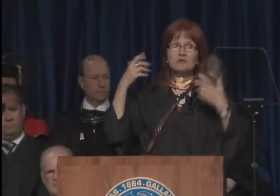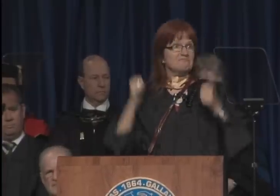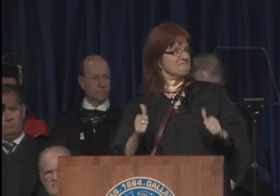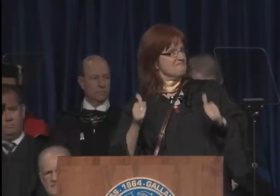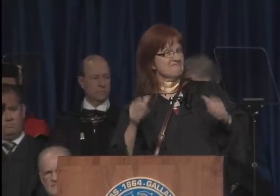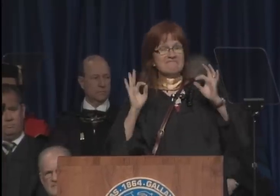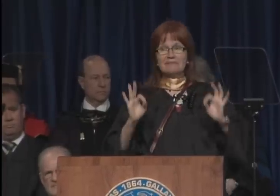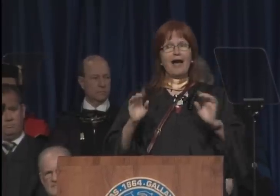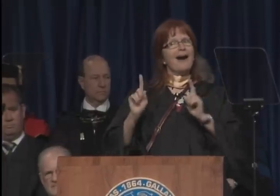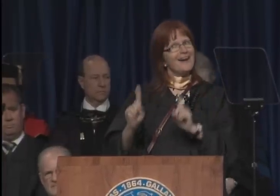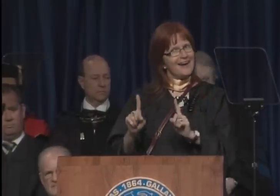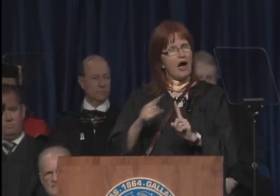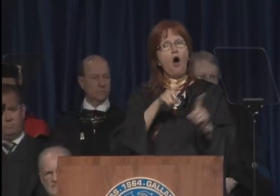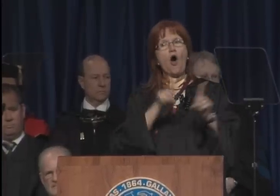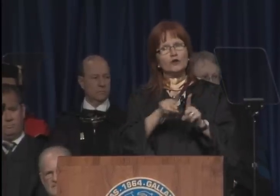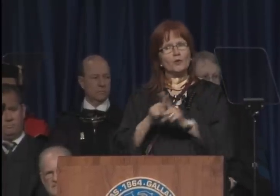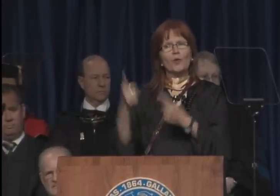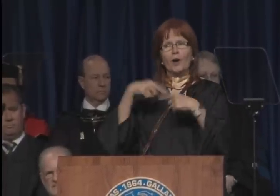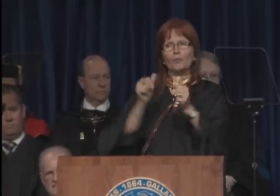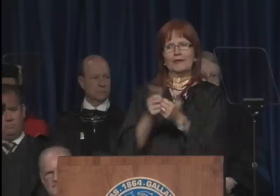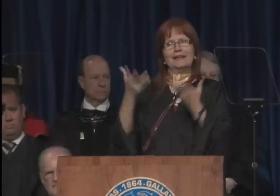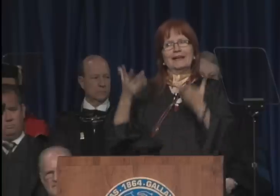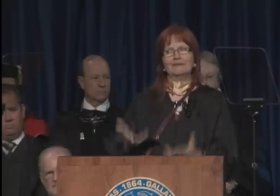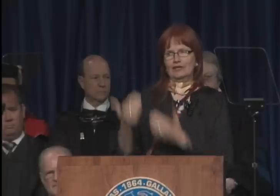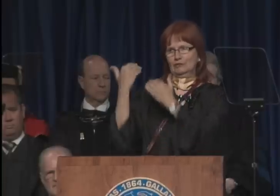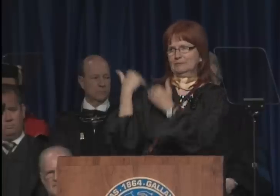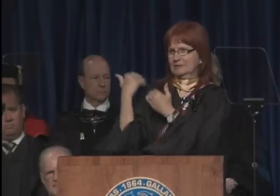However, being Alumni comes with a huge responsibility.